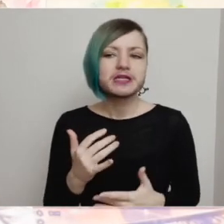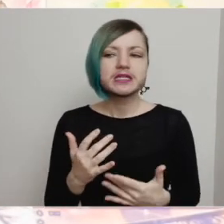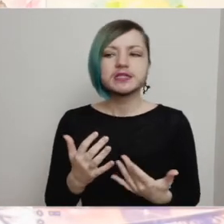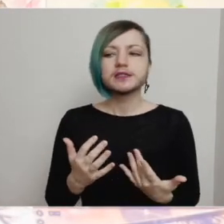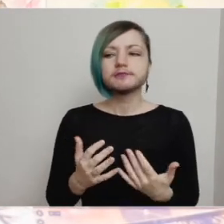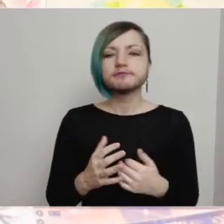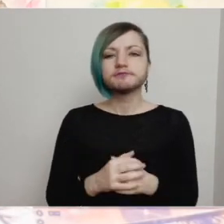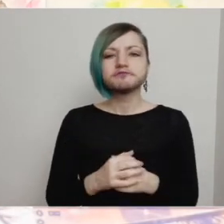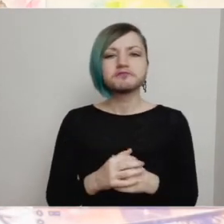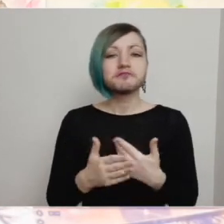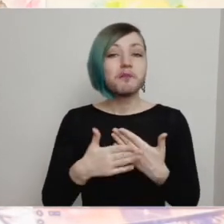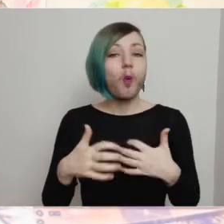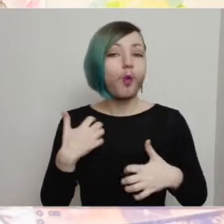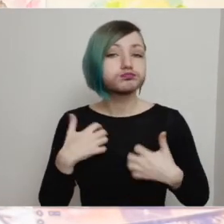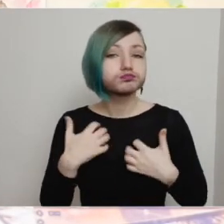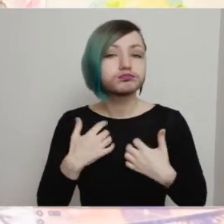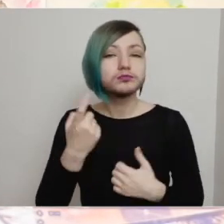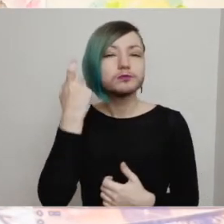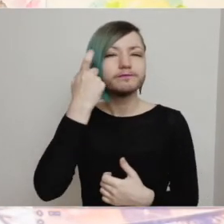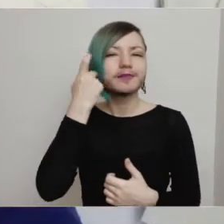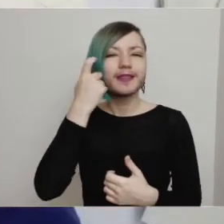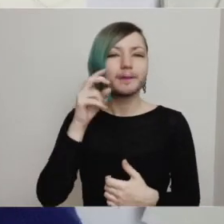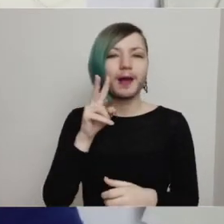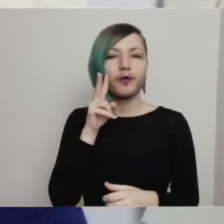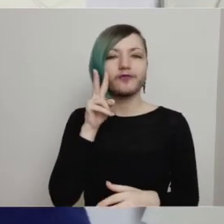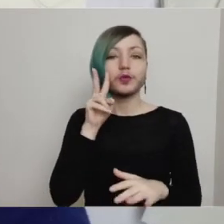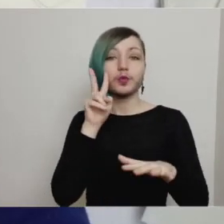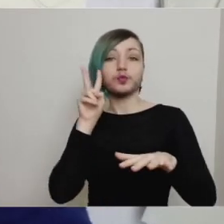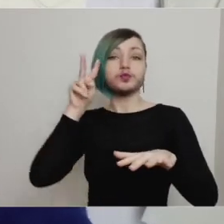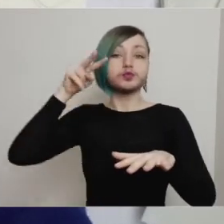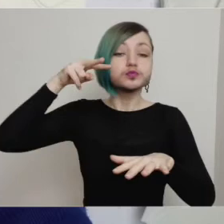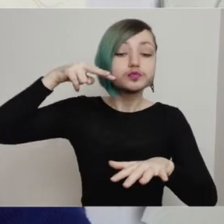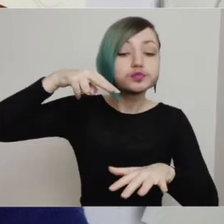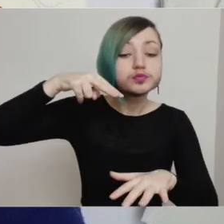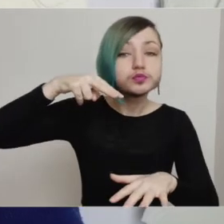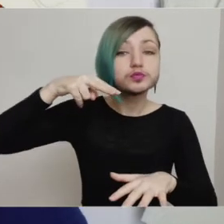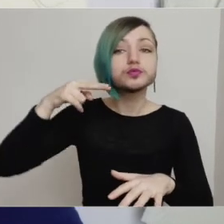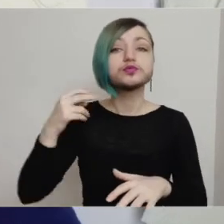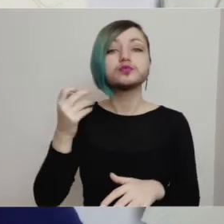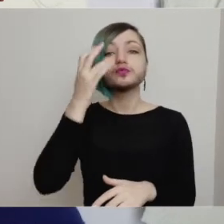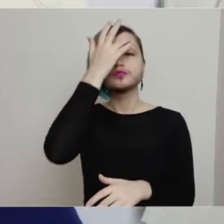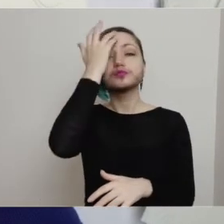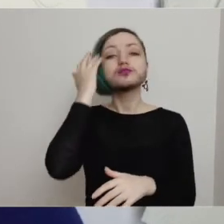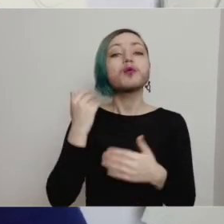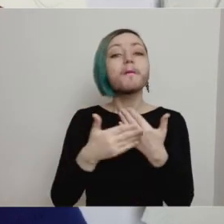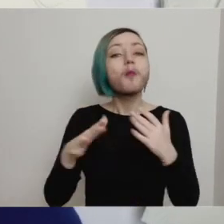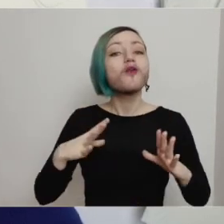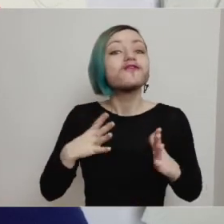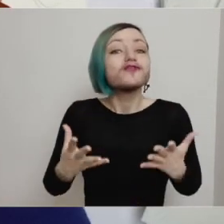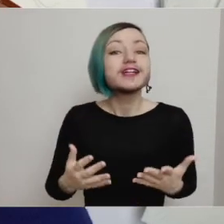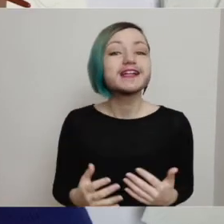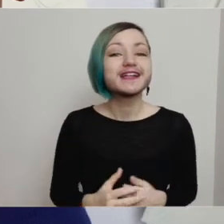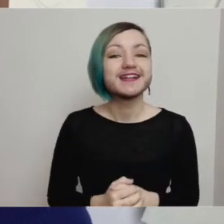it's interesting to think about these views as being quite freeing floating